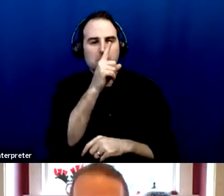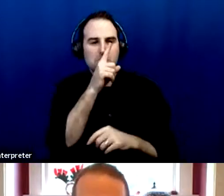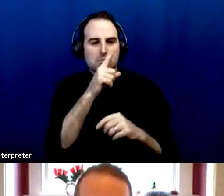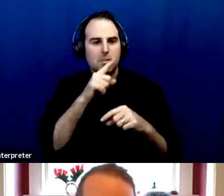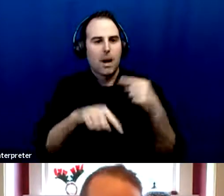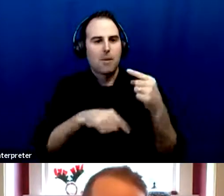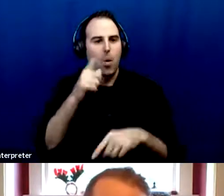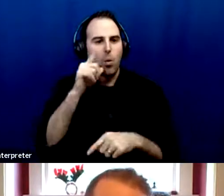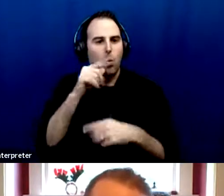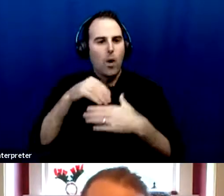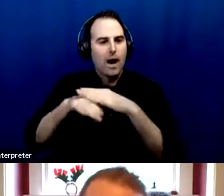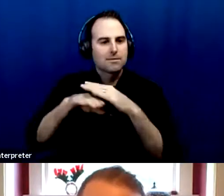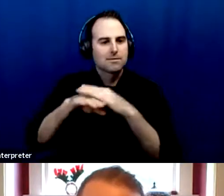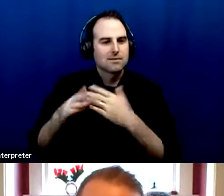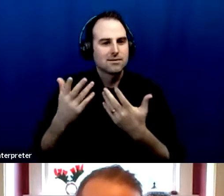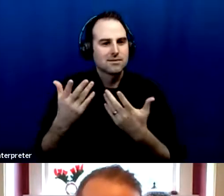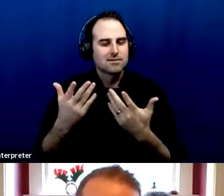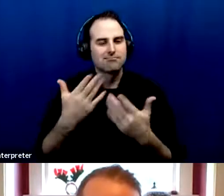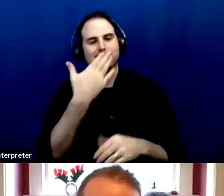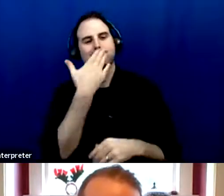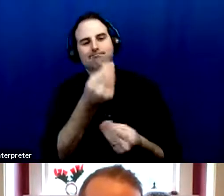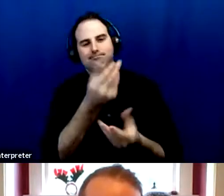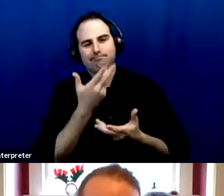to certain platforms, but thank you for the information. Okay.